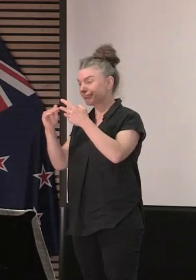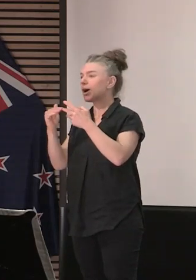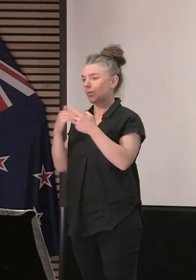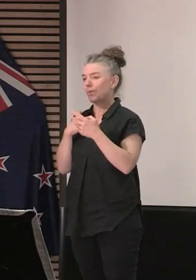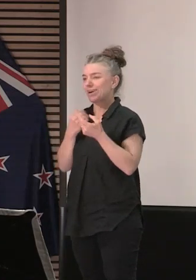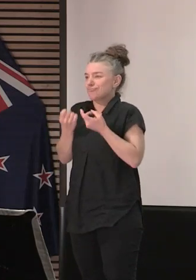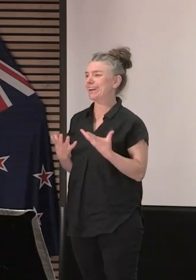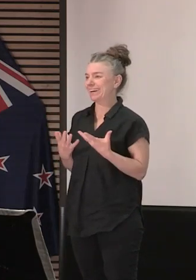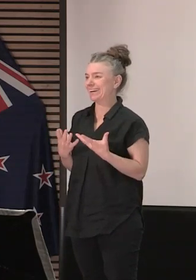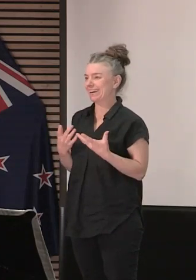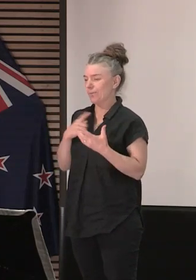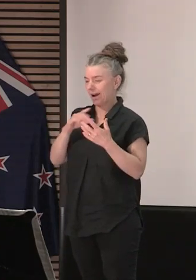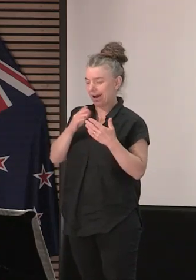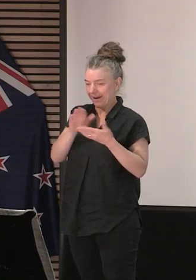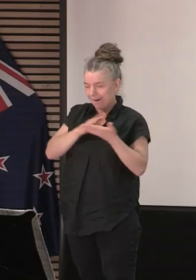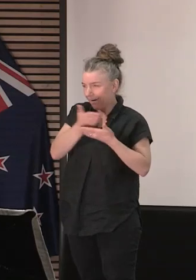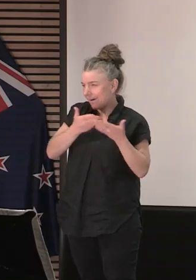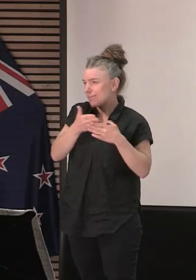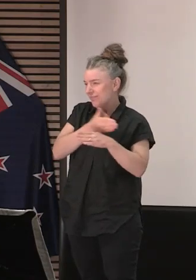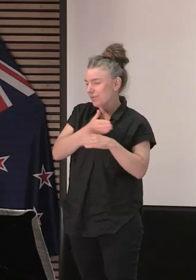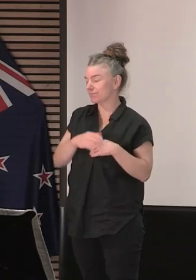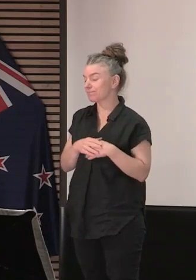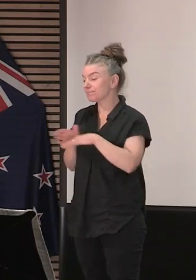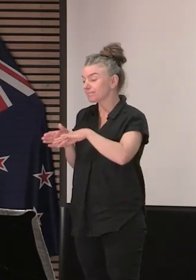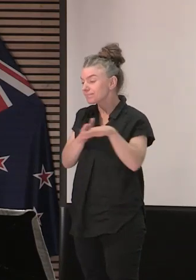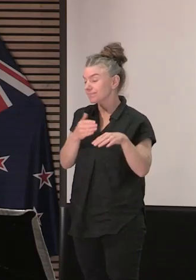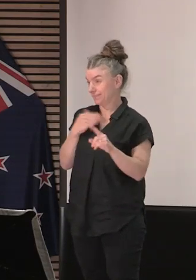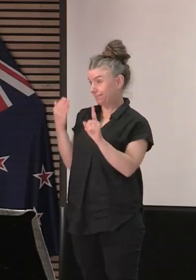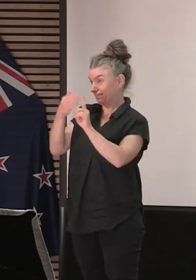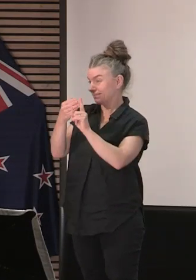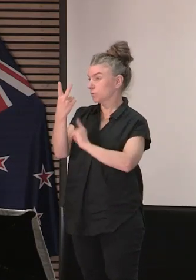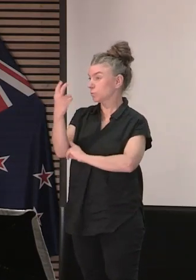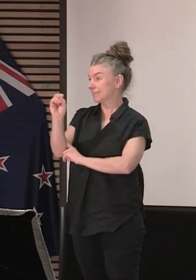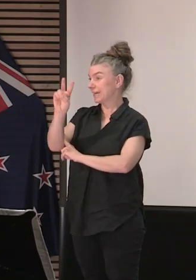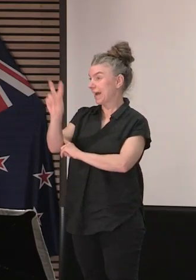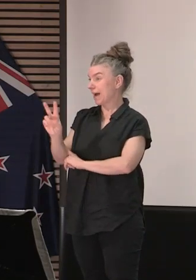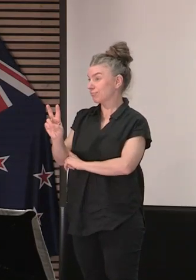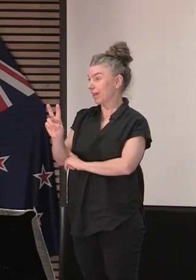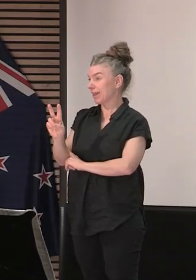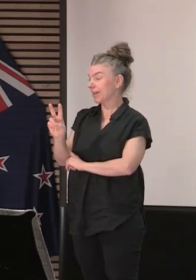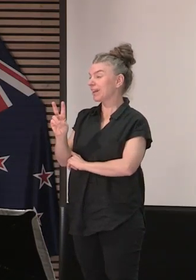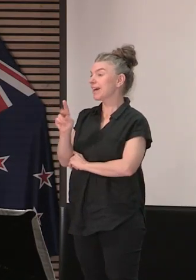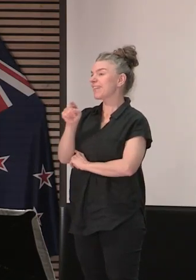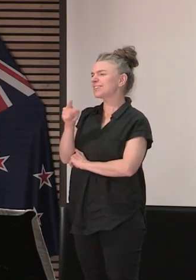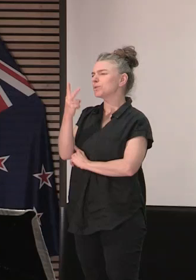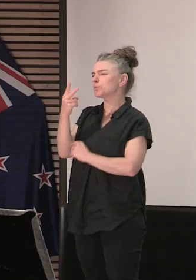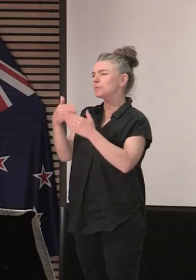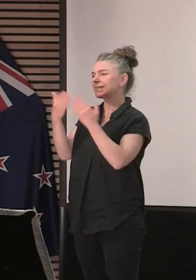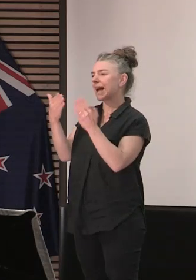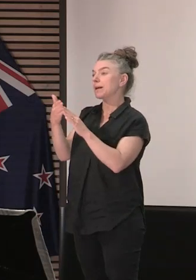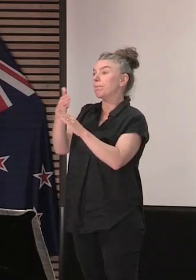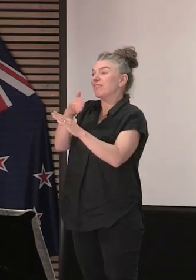It is then myintention that on 20 April, two days before the lockdownis due to finish,